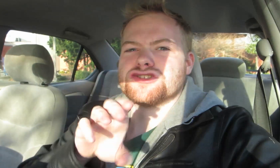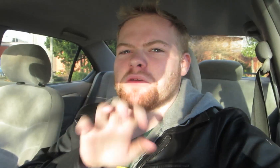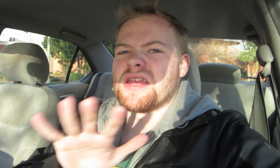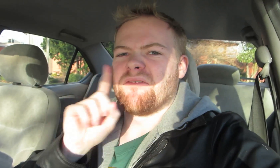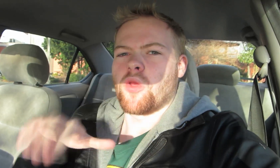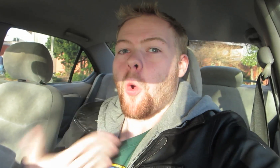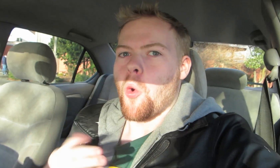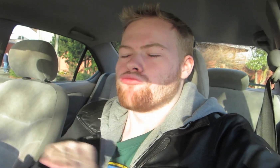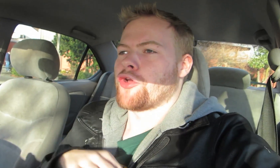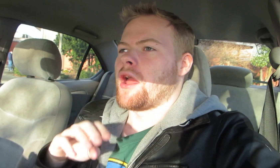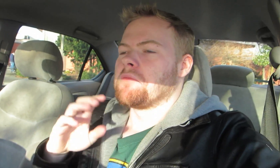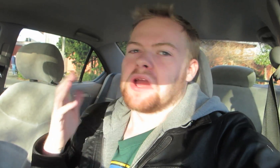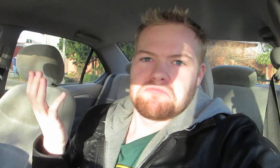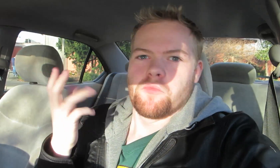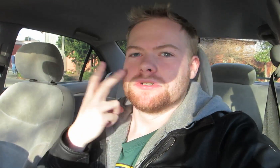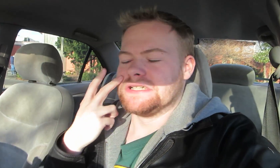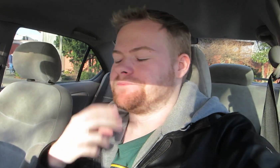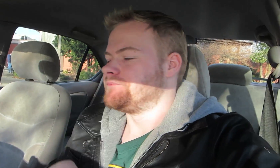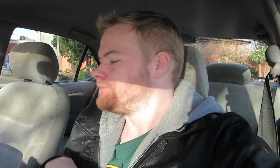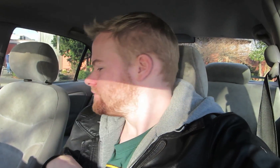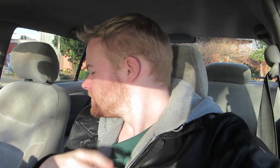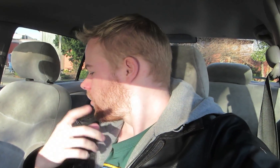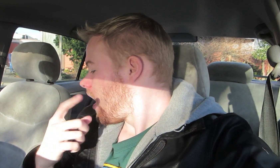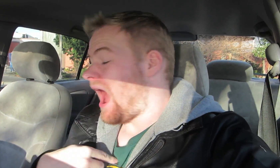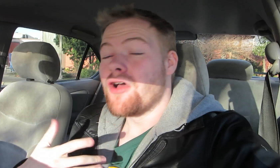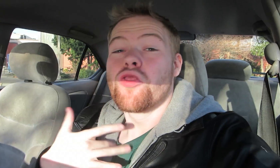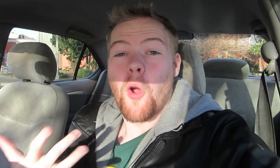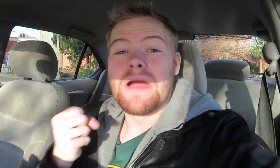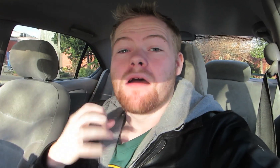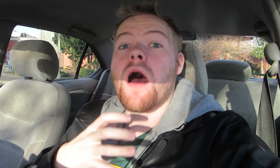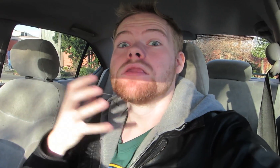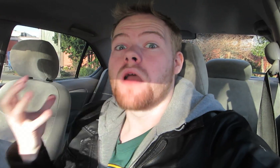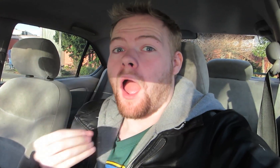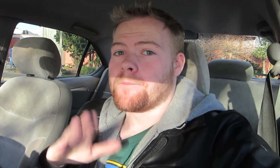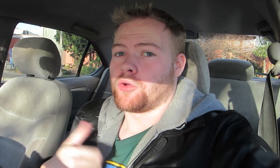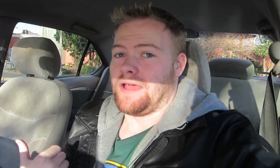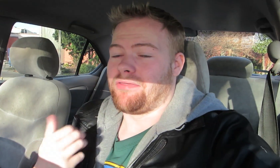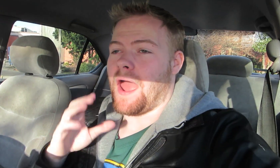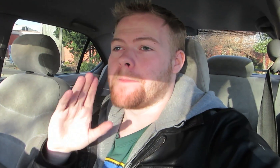Should be enough for the whole break. But we'll see. I normally get a lot more than that.